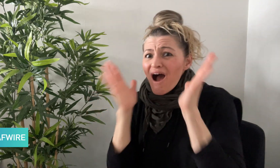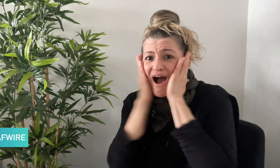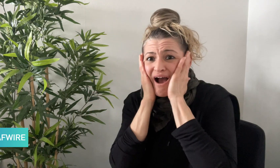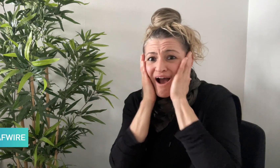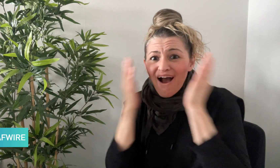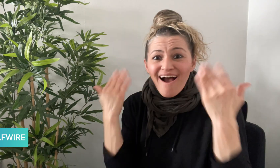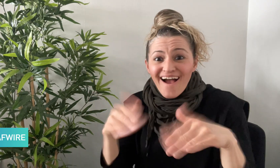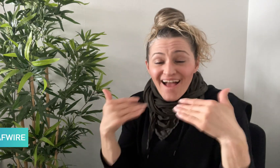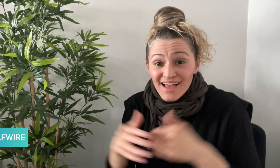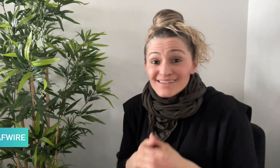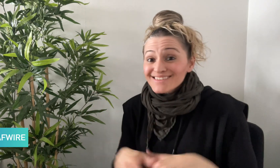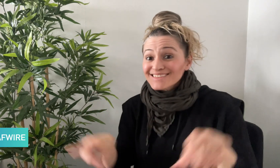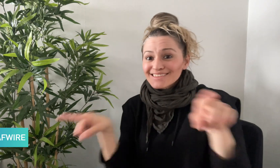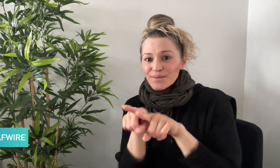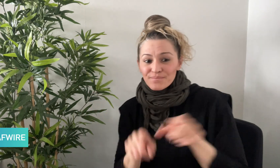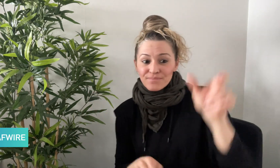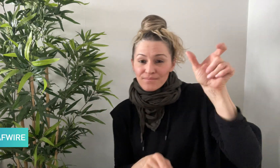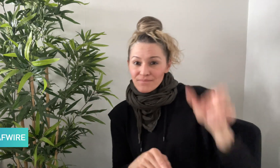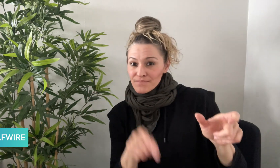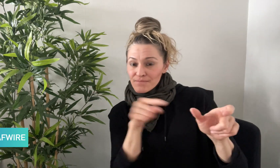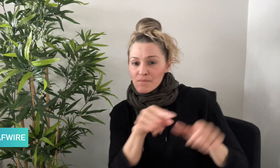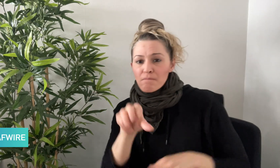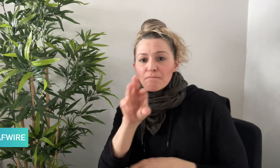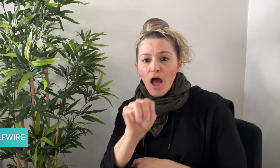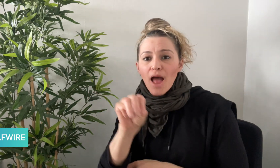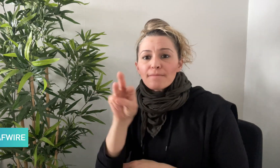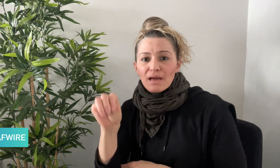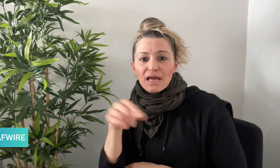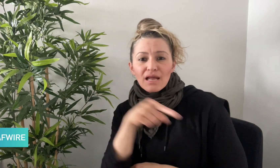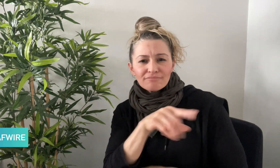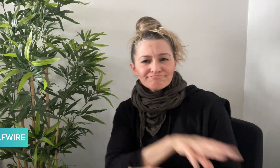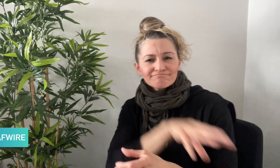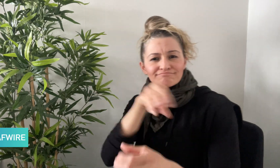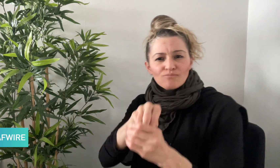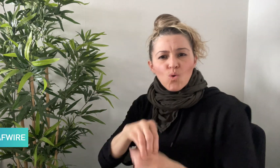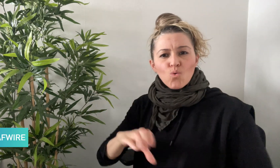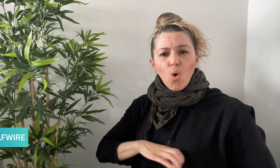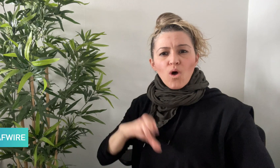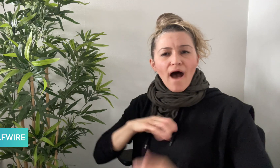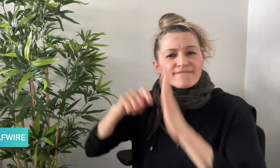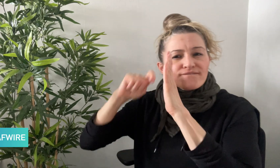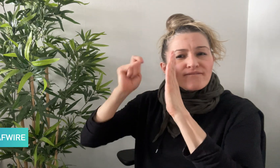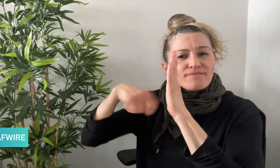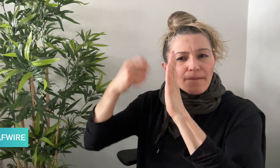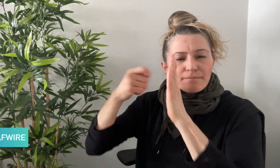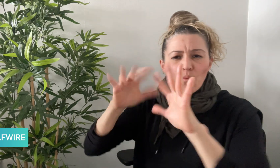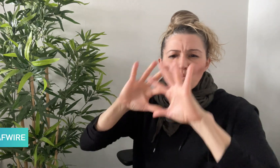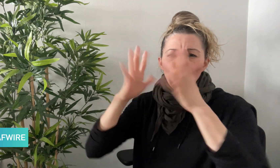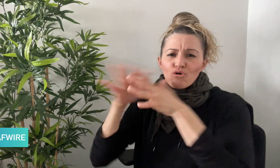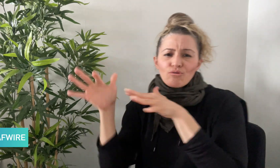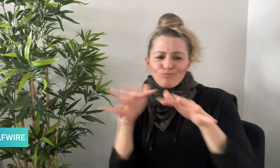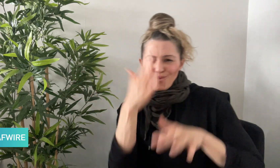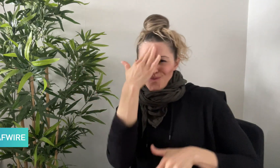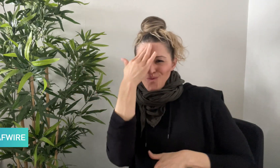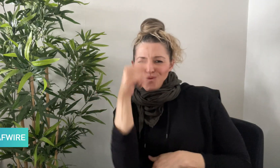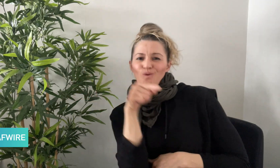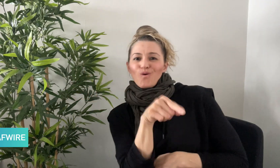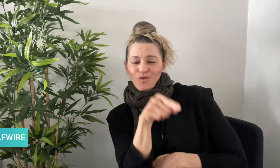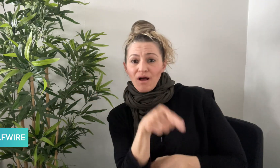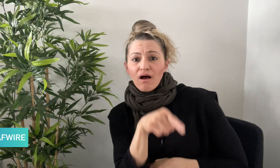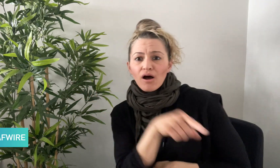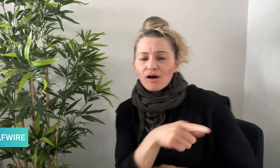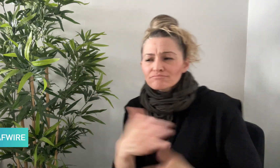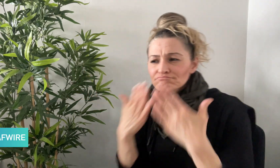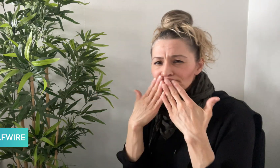Even Marlee Matlin, a CODA star, thanked her